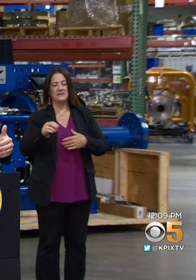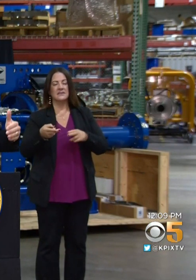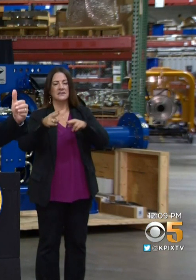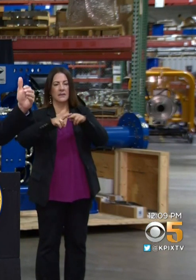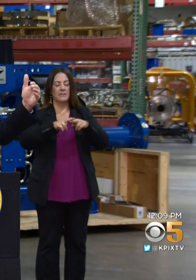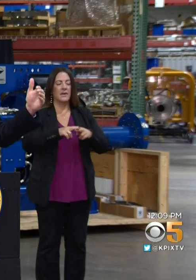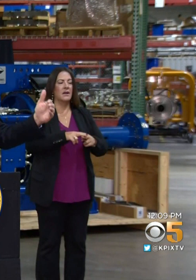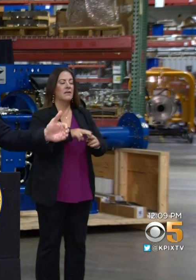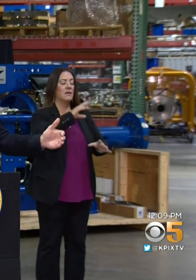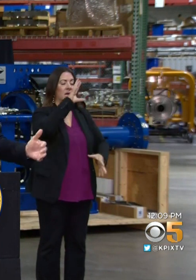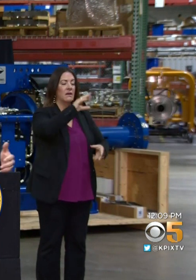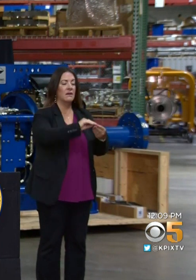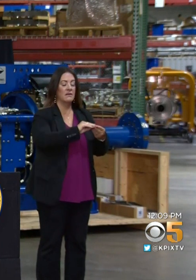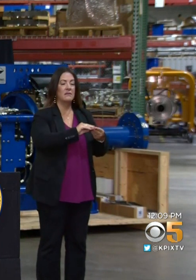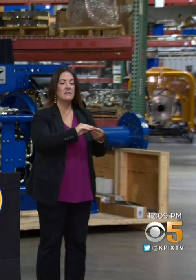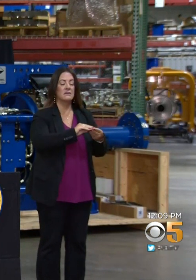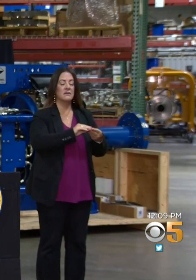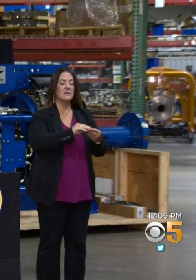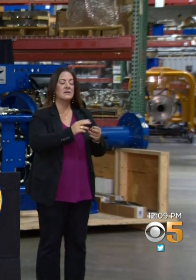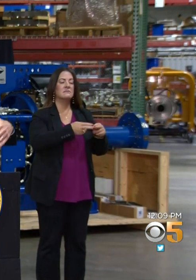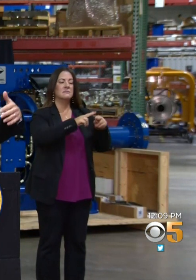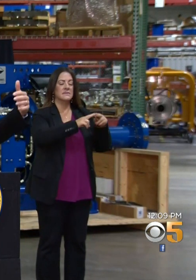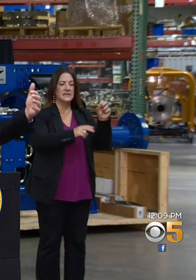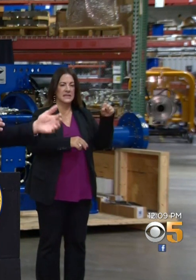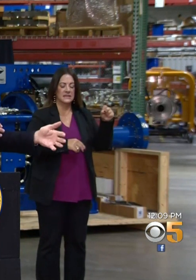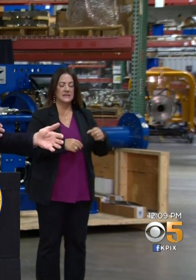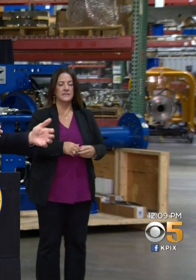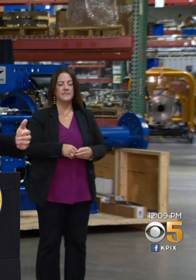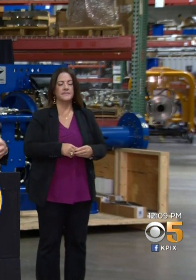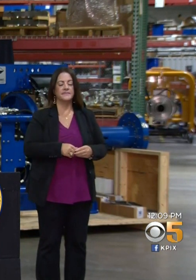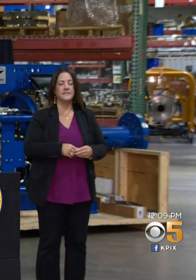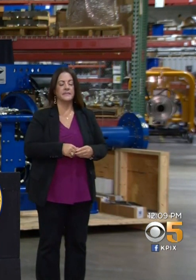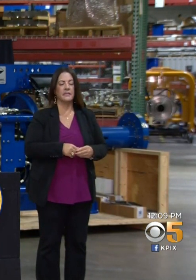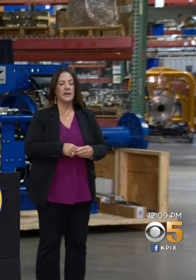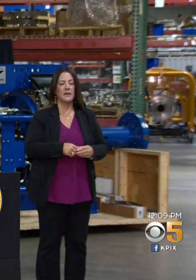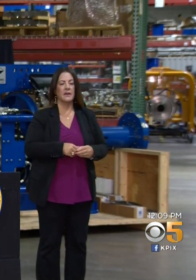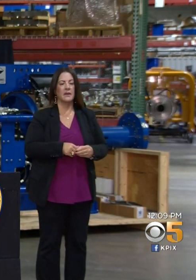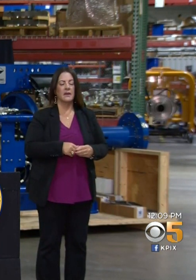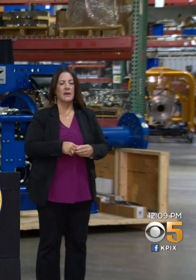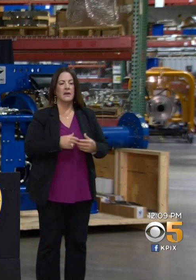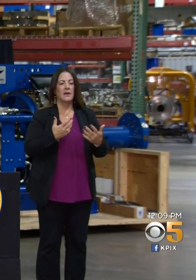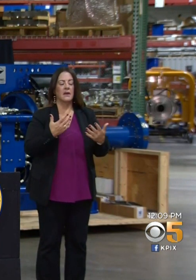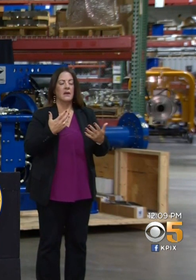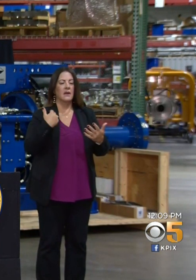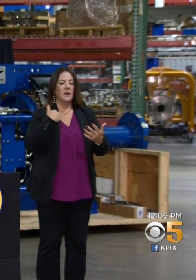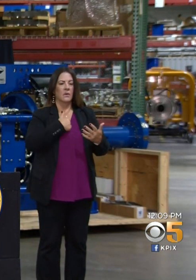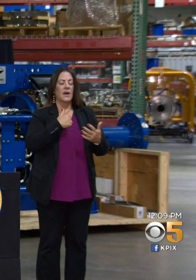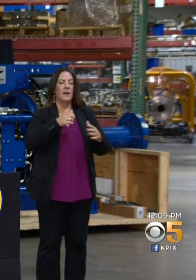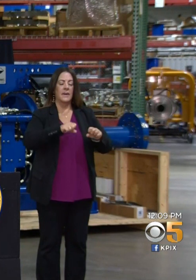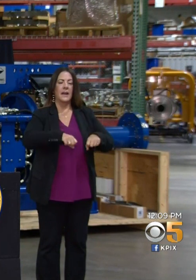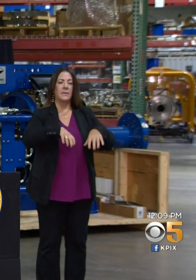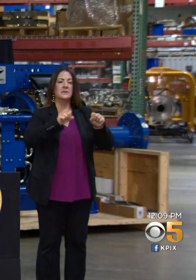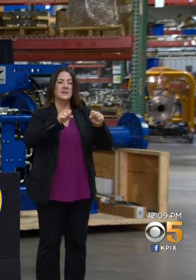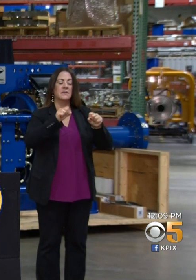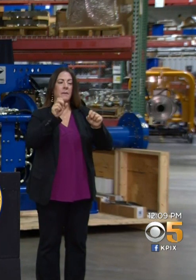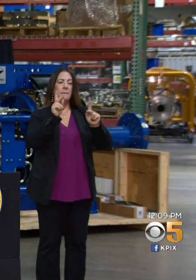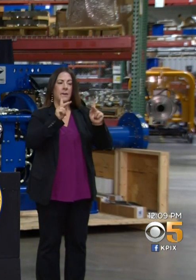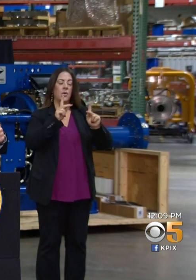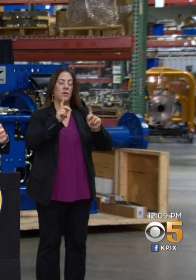HIGHER STILL AT 5.7%. SO POVERTY RATE IN THE STATE OF CALIFORNIA, 5.3% OVER A SEVEN- DAY PERIOD, 5.7%.